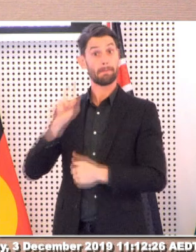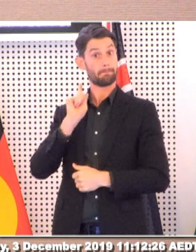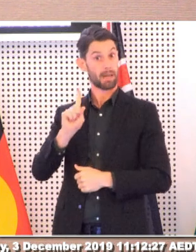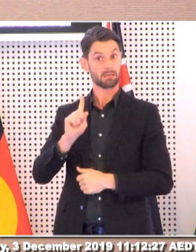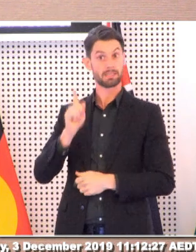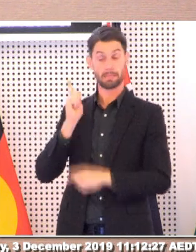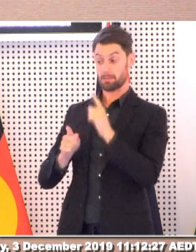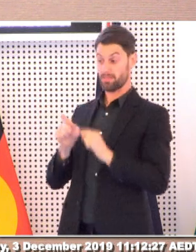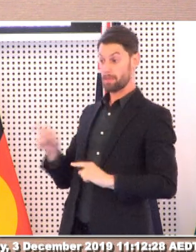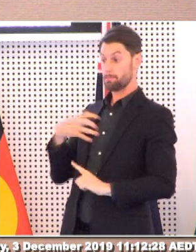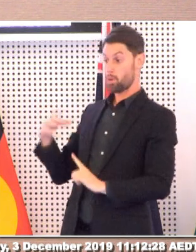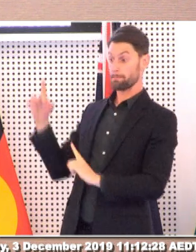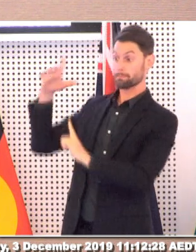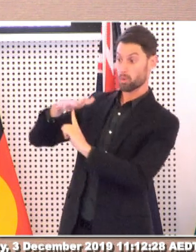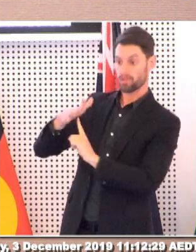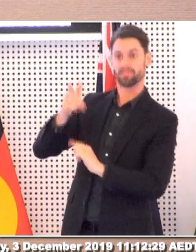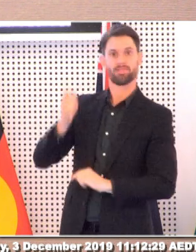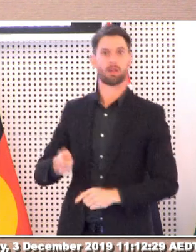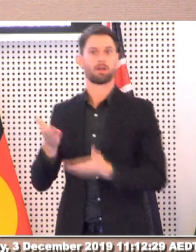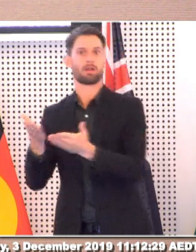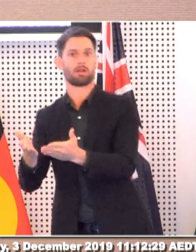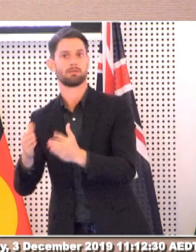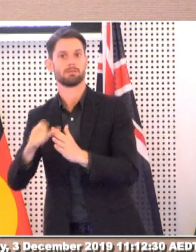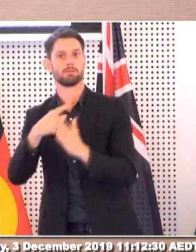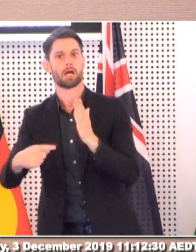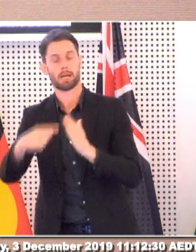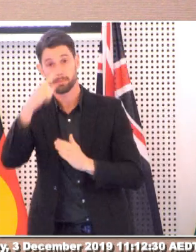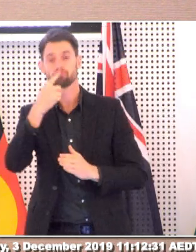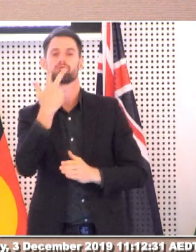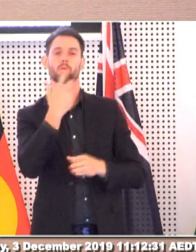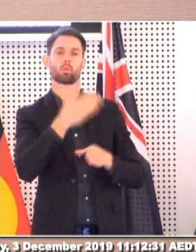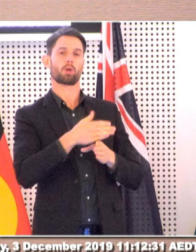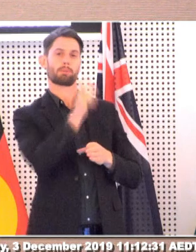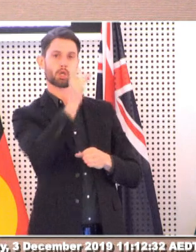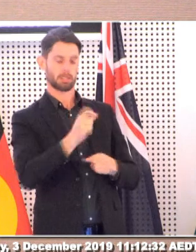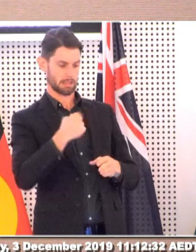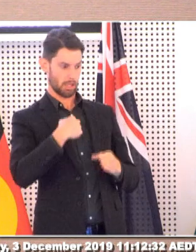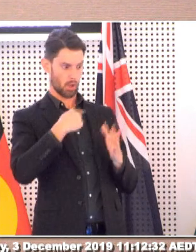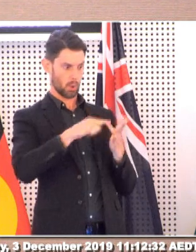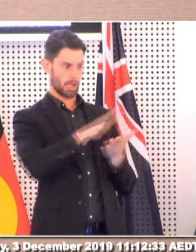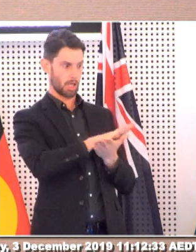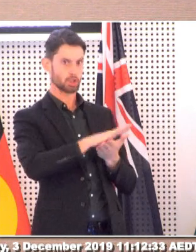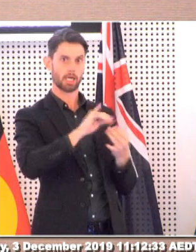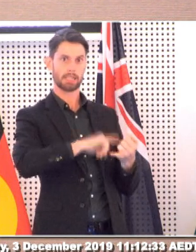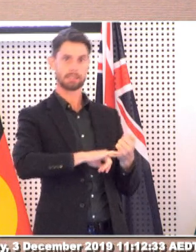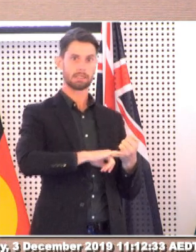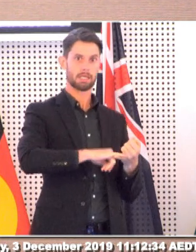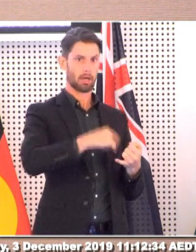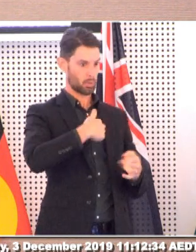That if workers are concerned about their occupational health and safety because they are being told that they are now staying in a place with someone who is so risky